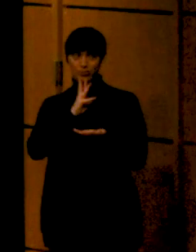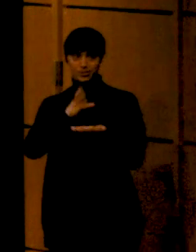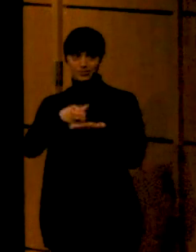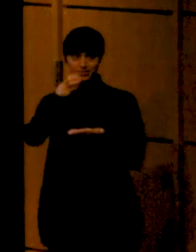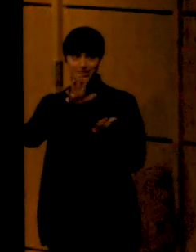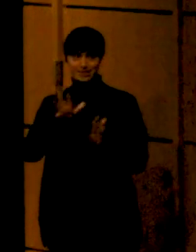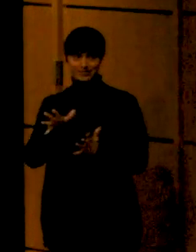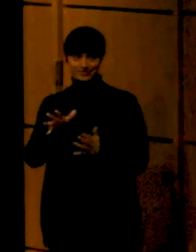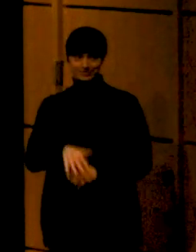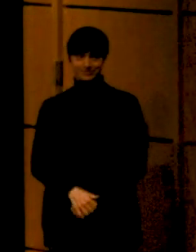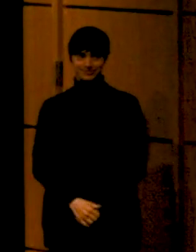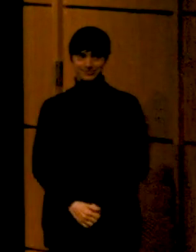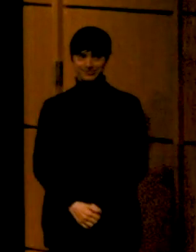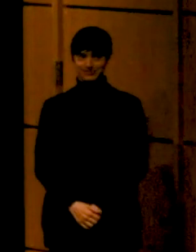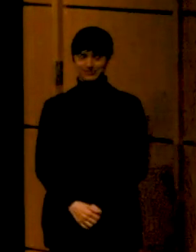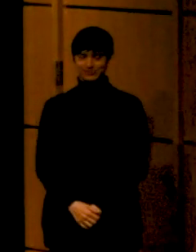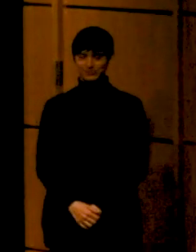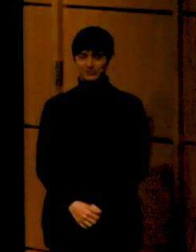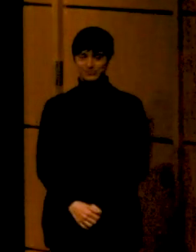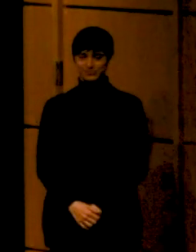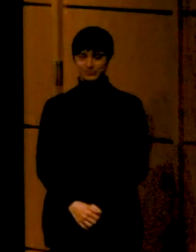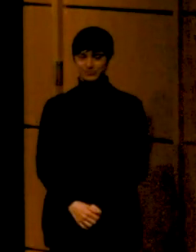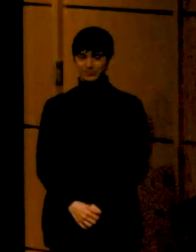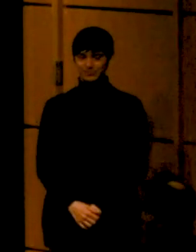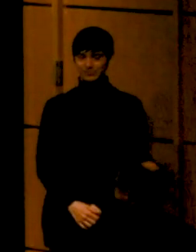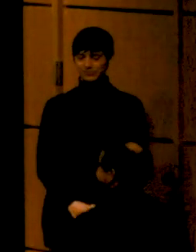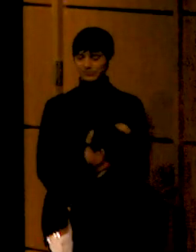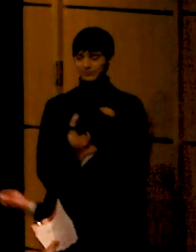Brian. You'll need it.